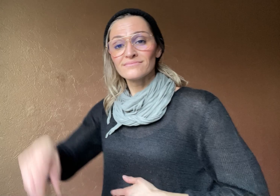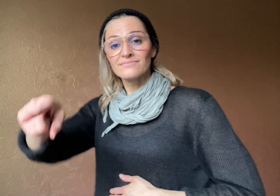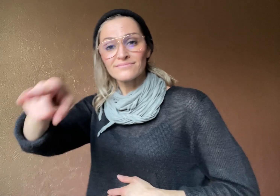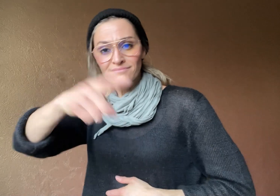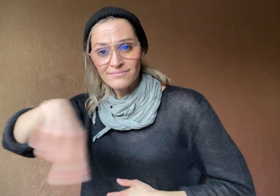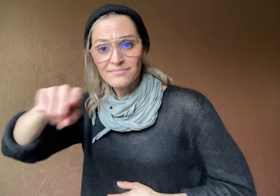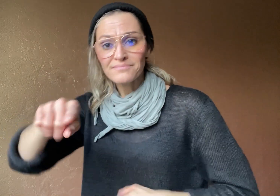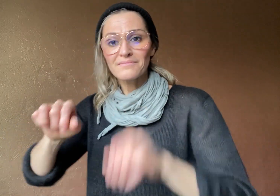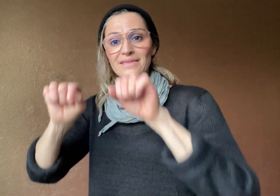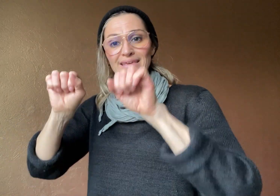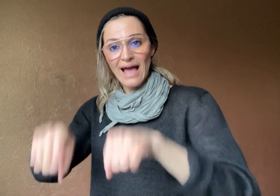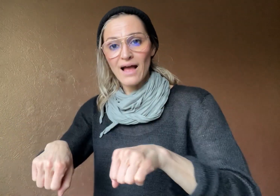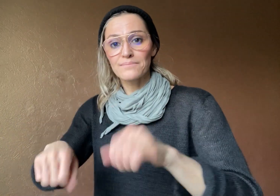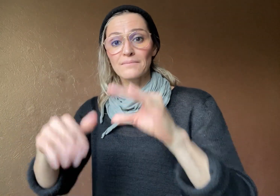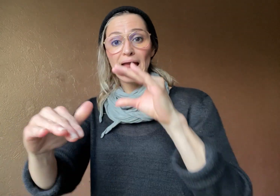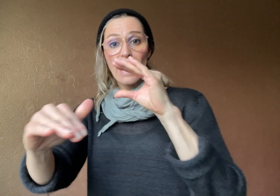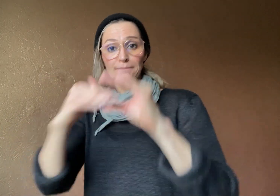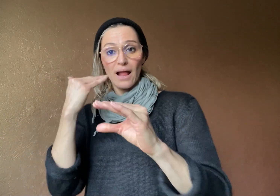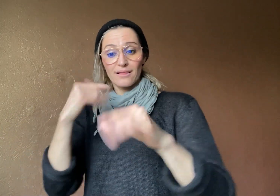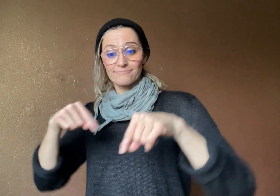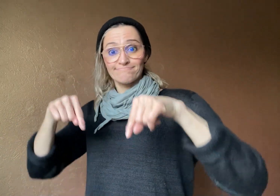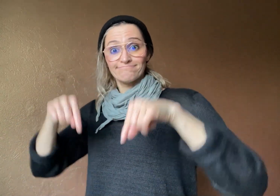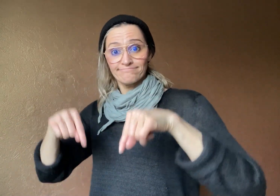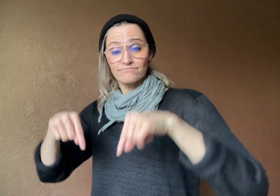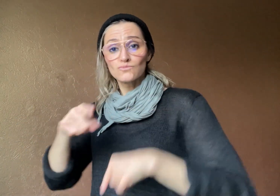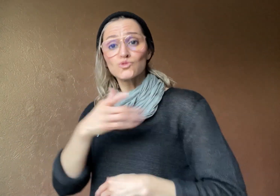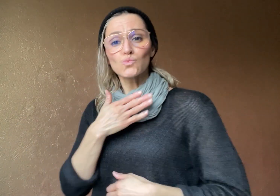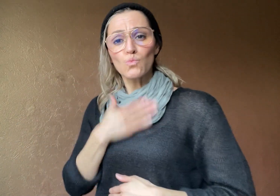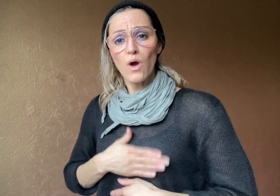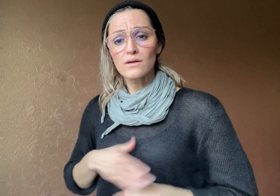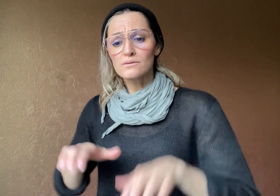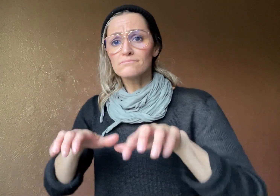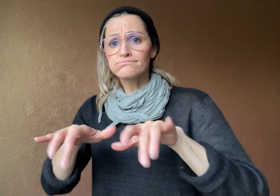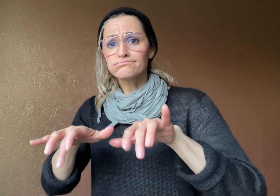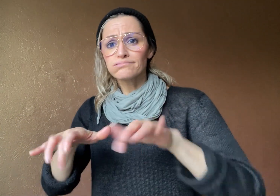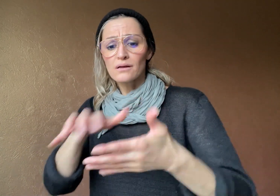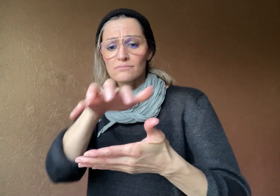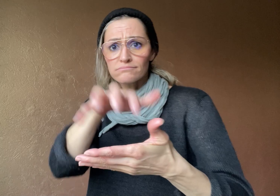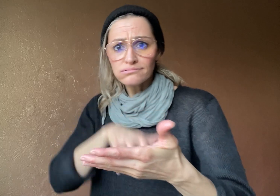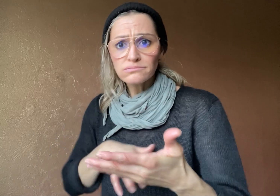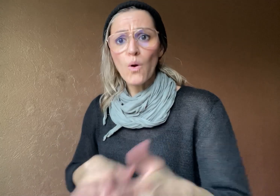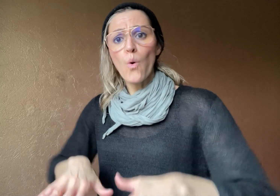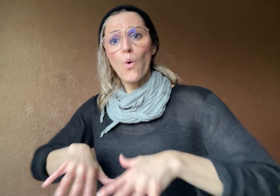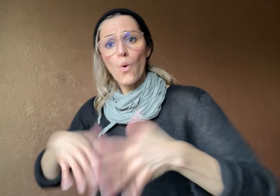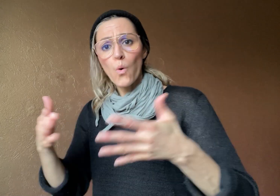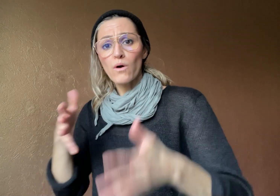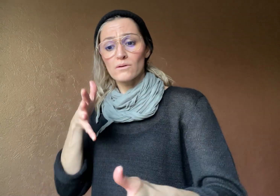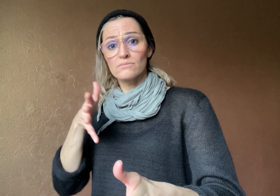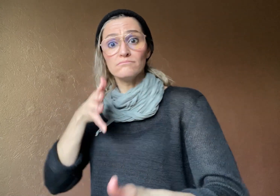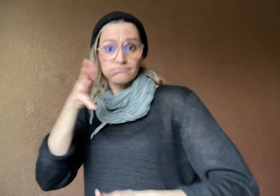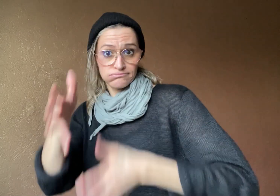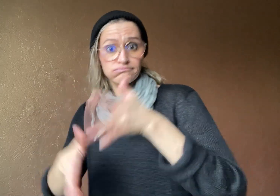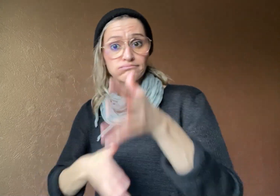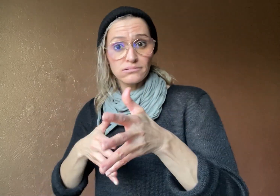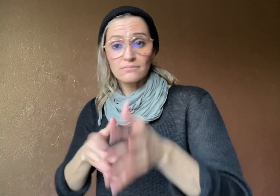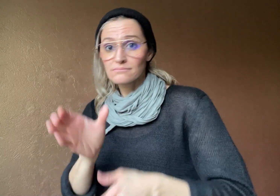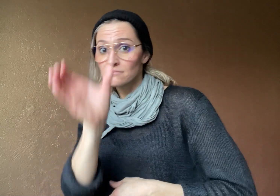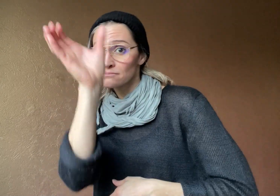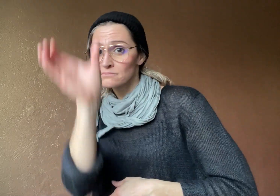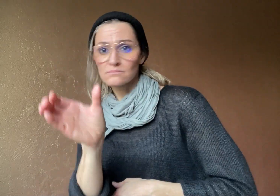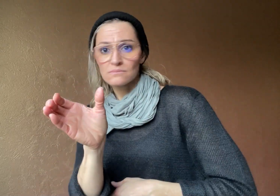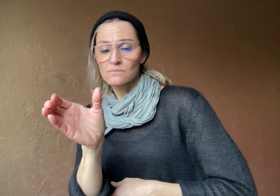You can email your text or video comments